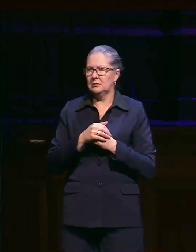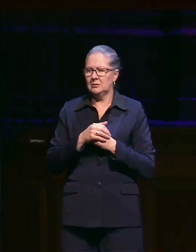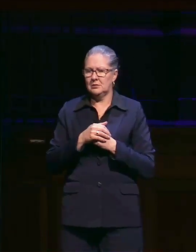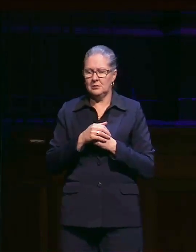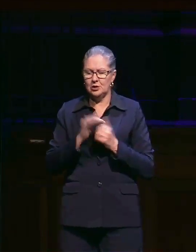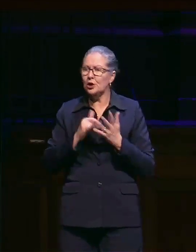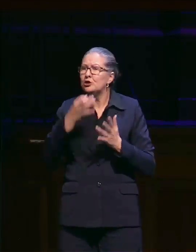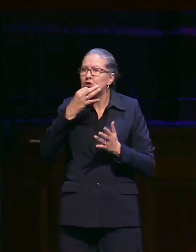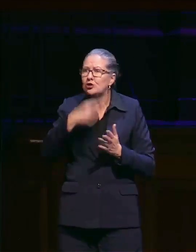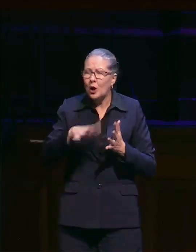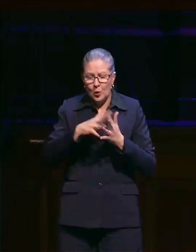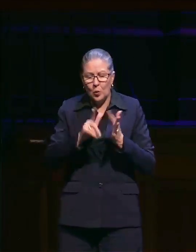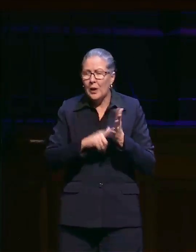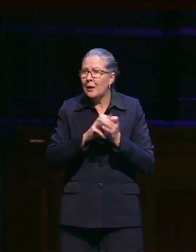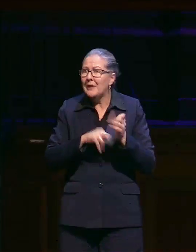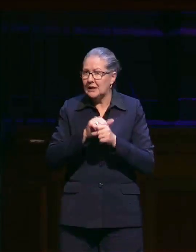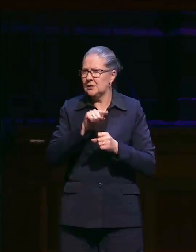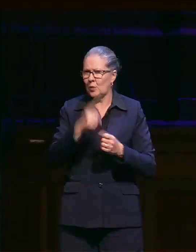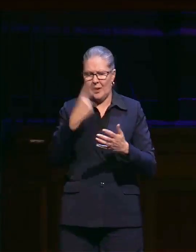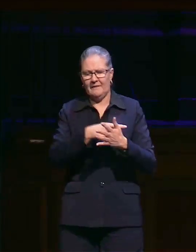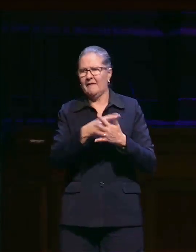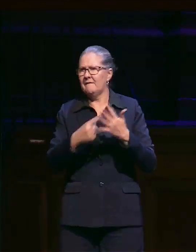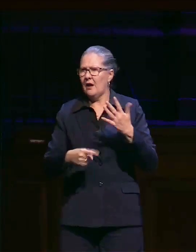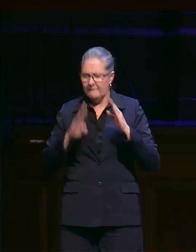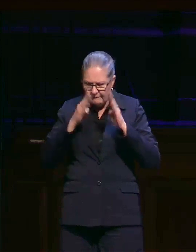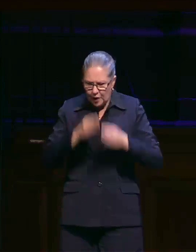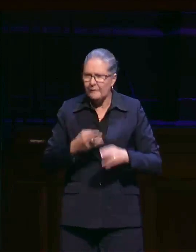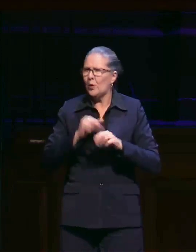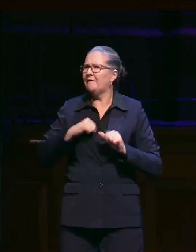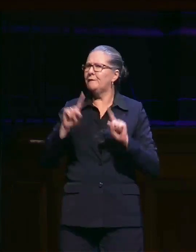was one of five focus areas for our first Wellbeing Budget.